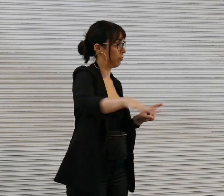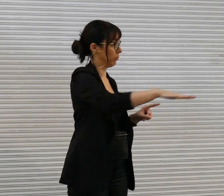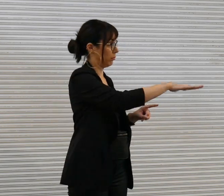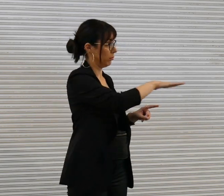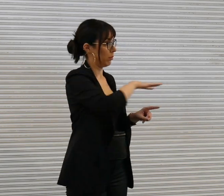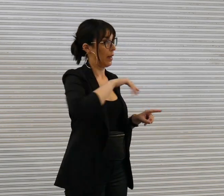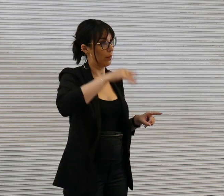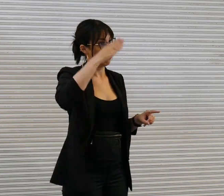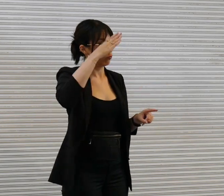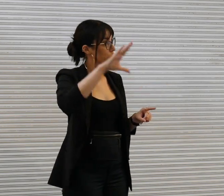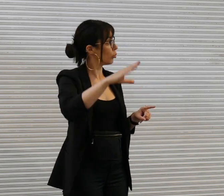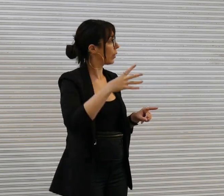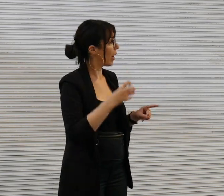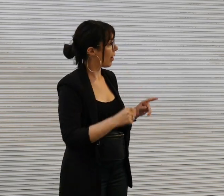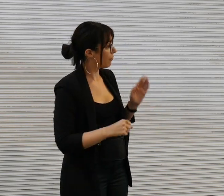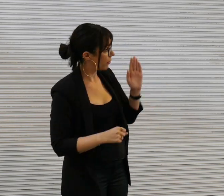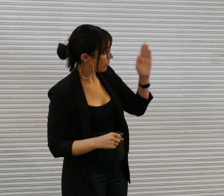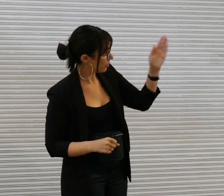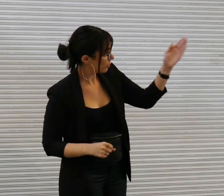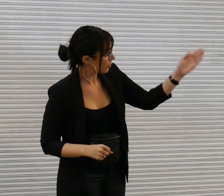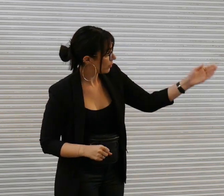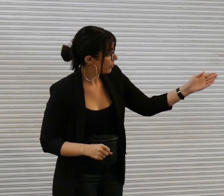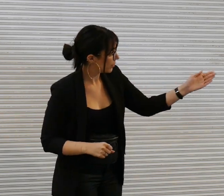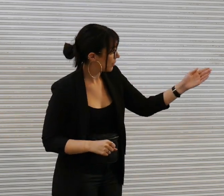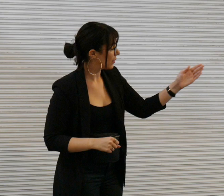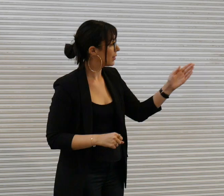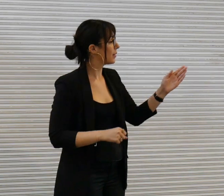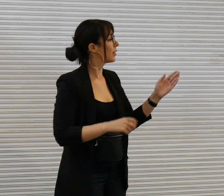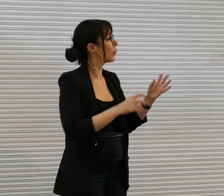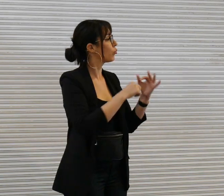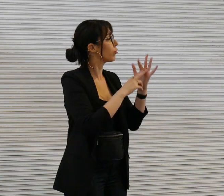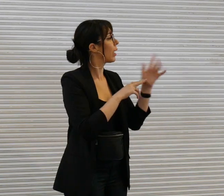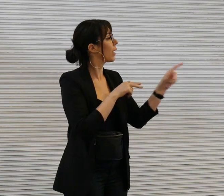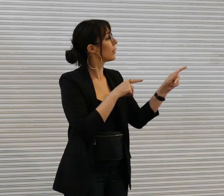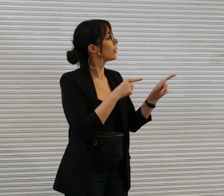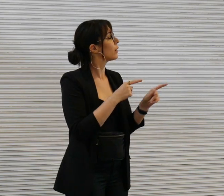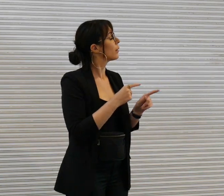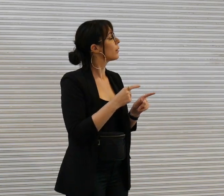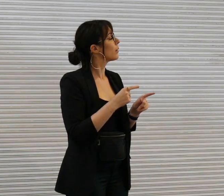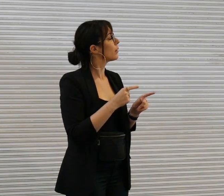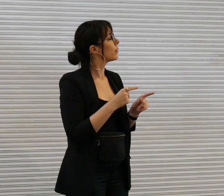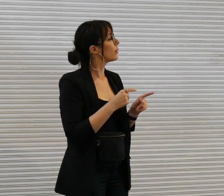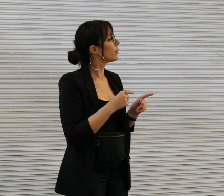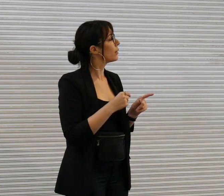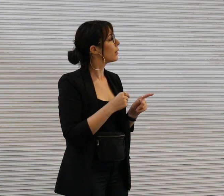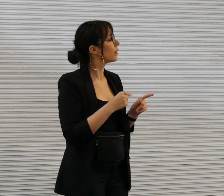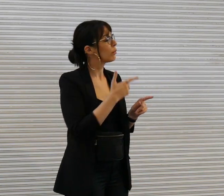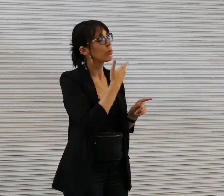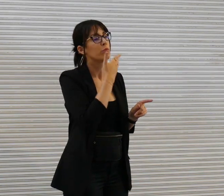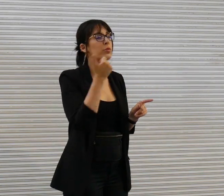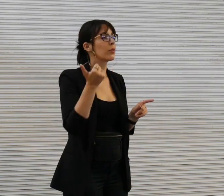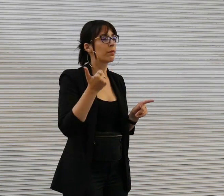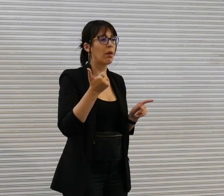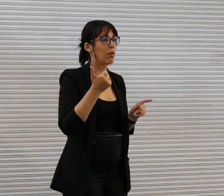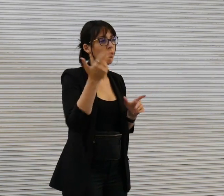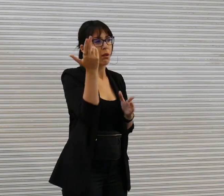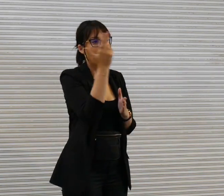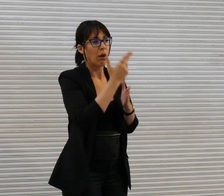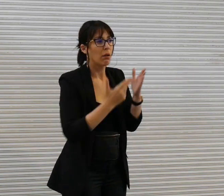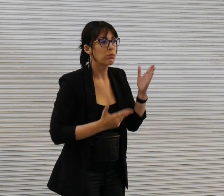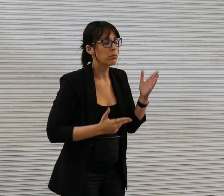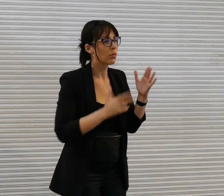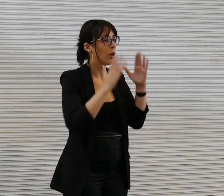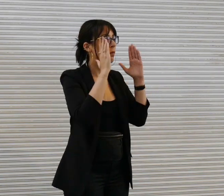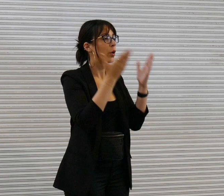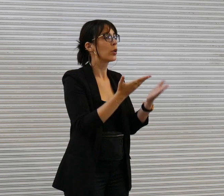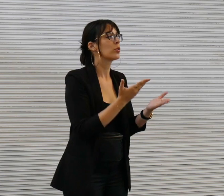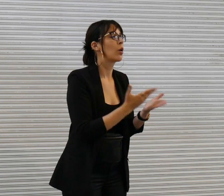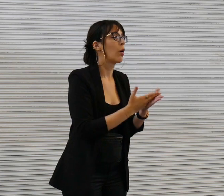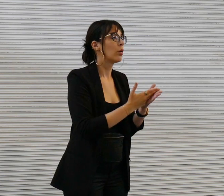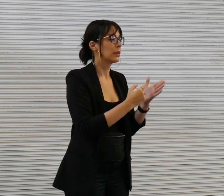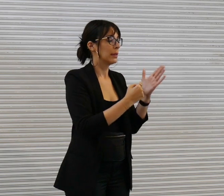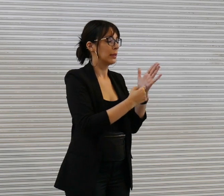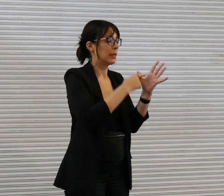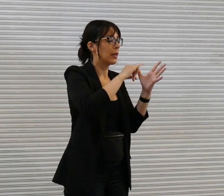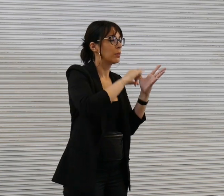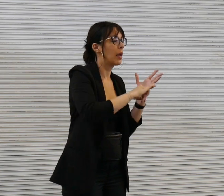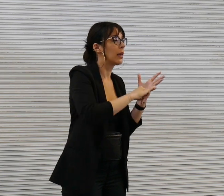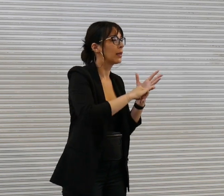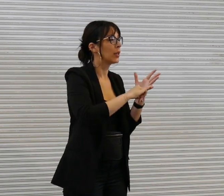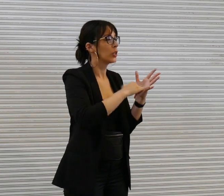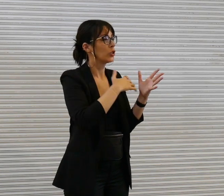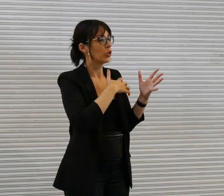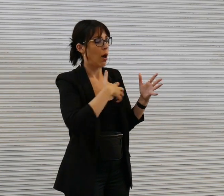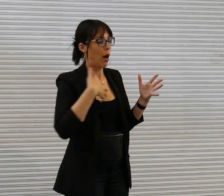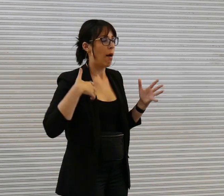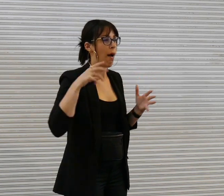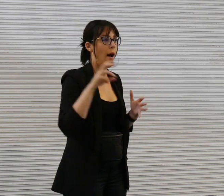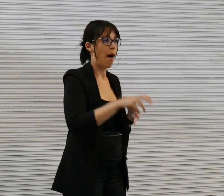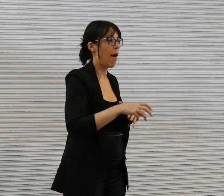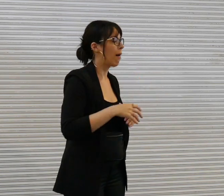Bram Heinrich MacPartlan and beautiful work focusing on the Tasmanian tiger and um starting